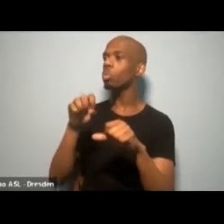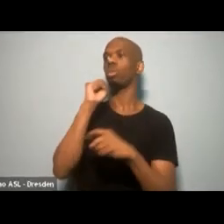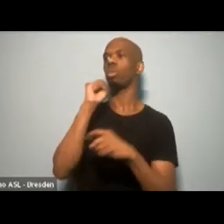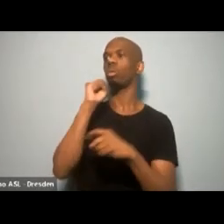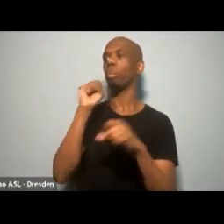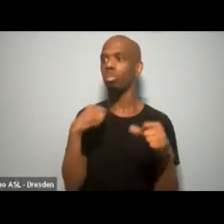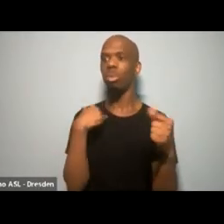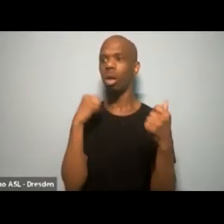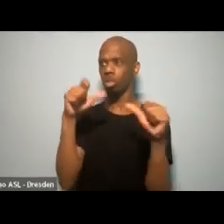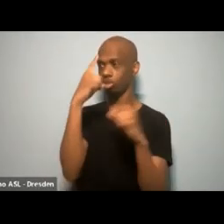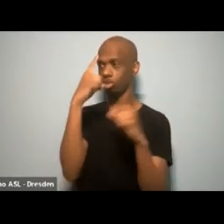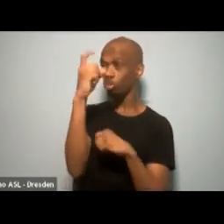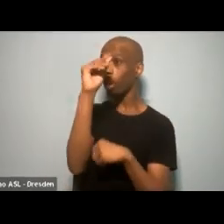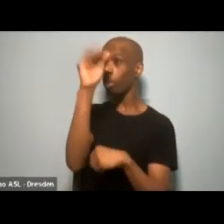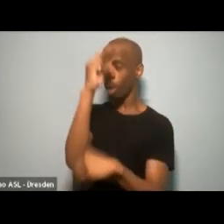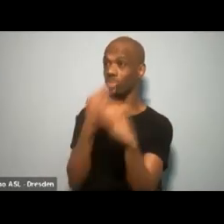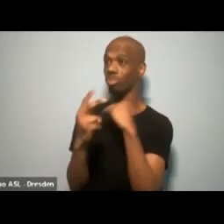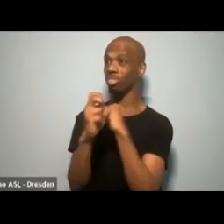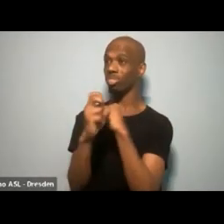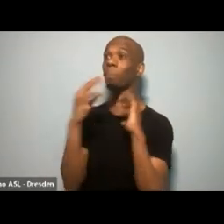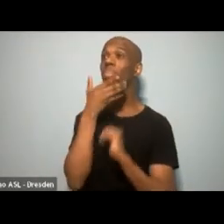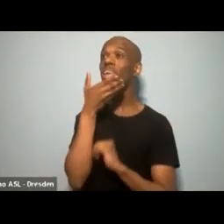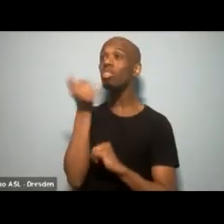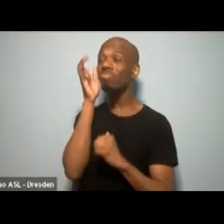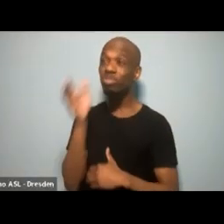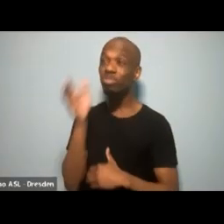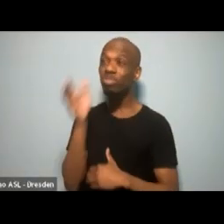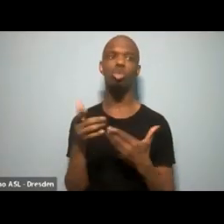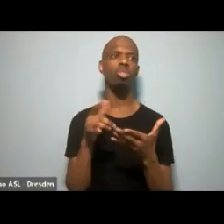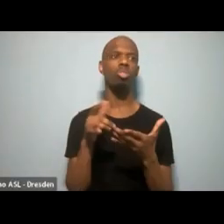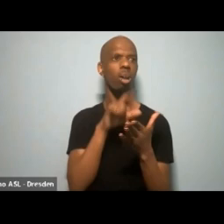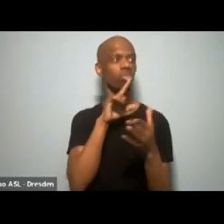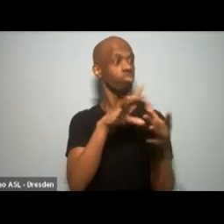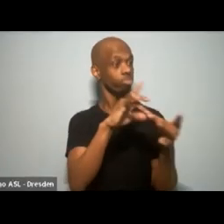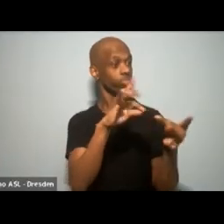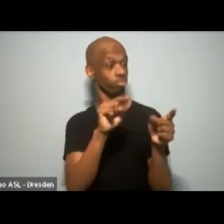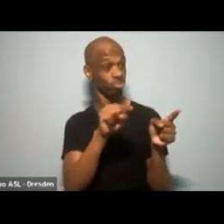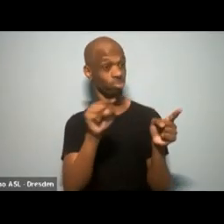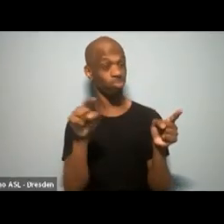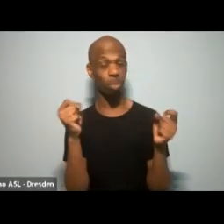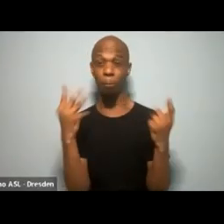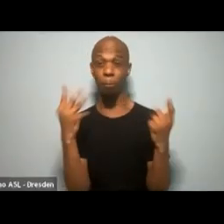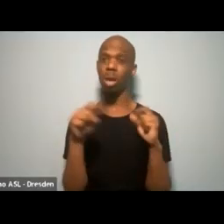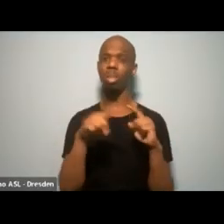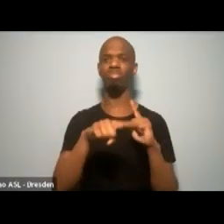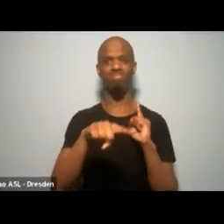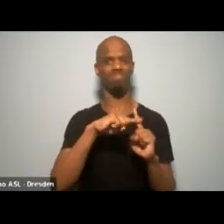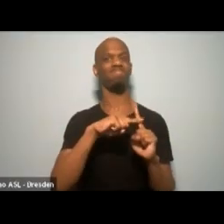That has very positive impacts. But you know, honestly, the government in Mali